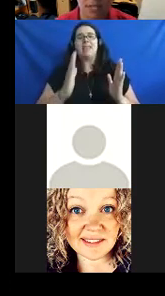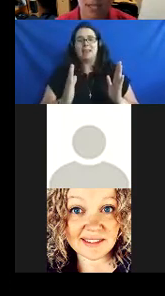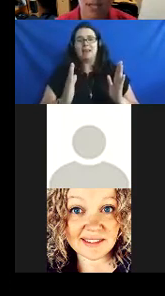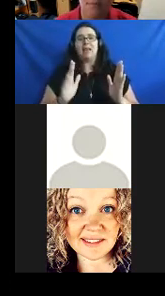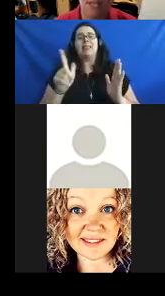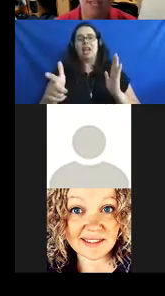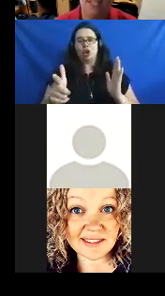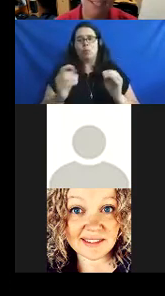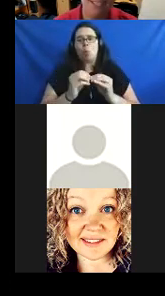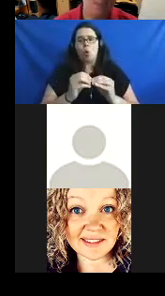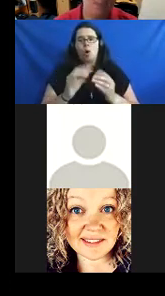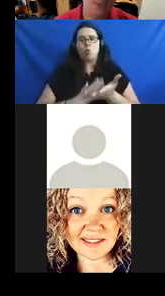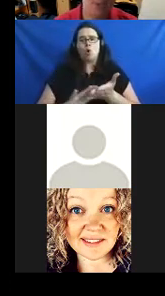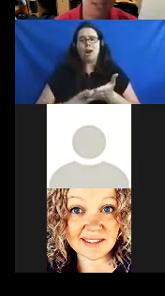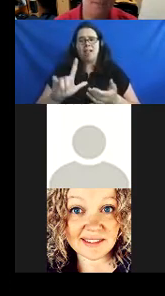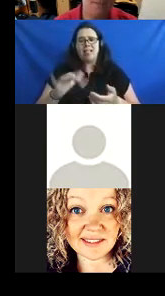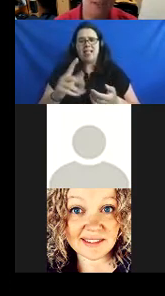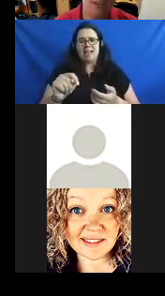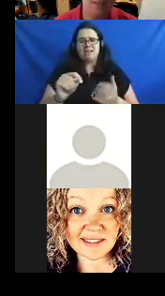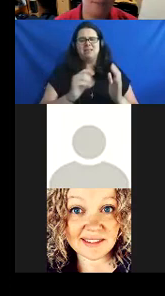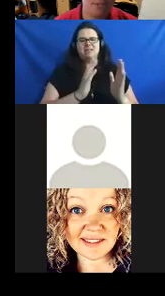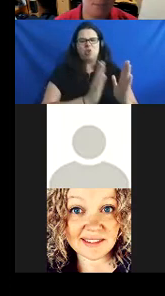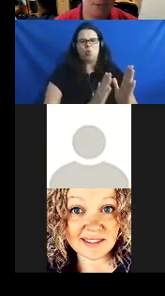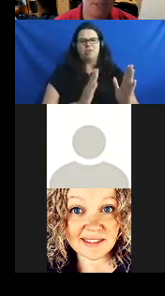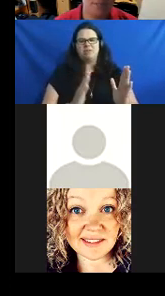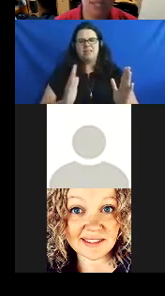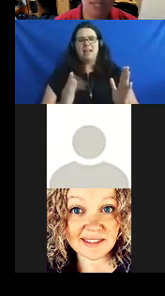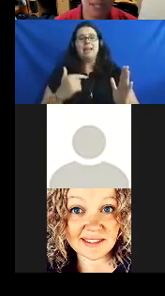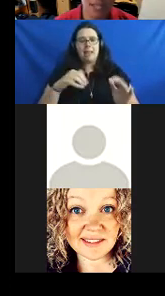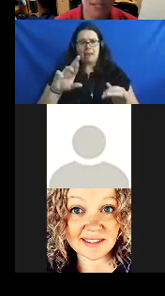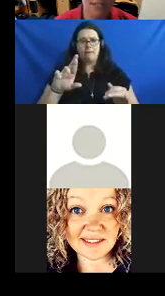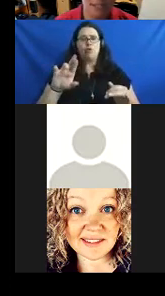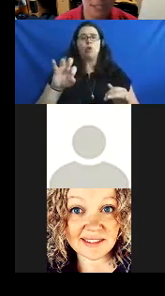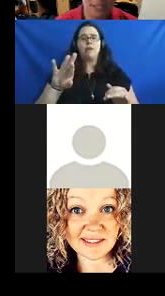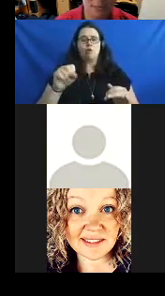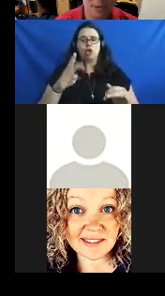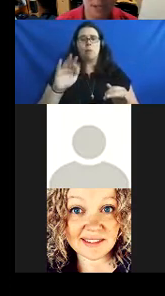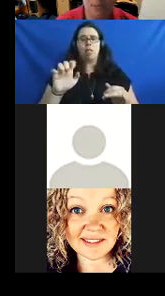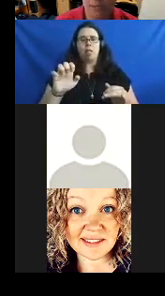THEY HAVE REFRESHER BRAILLE DISPLAY AND 6-DOT BRAILLE WITH